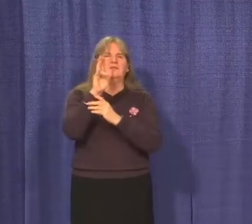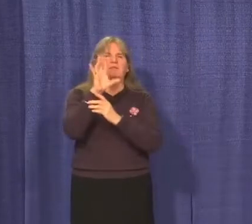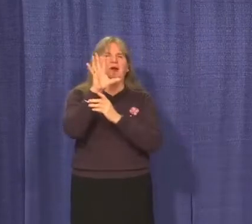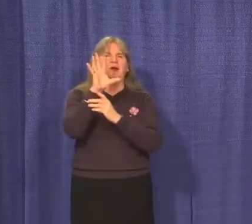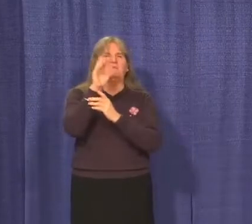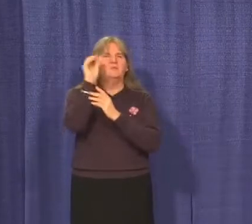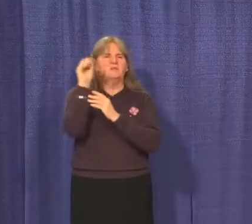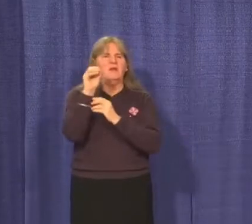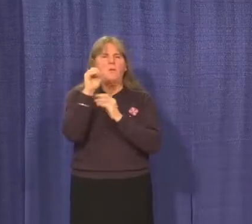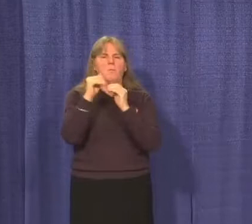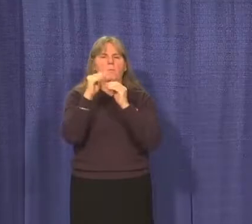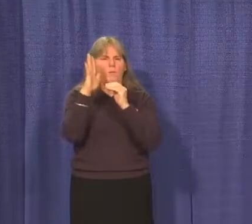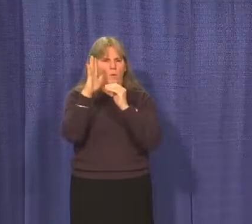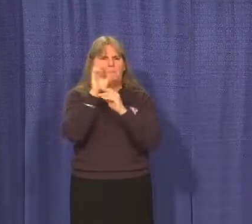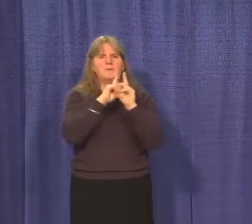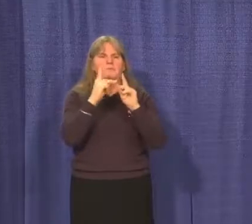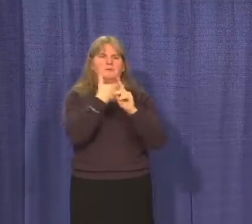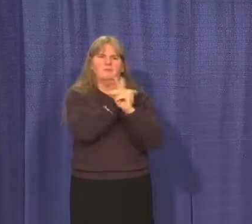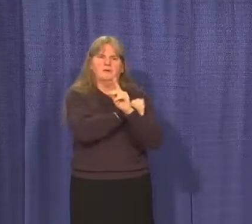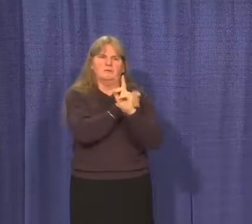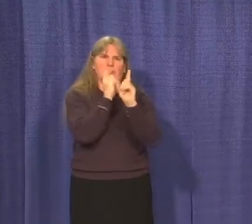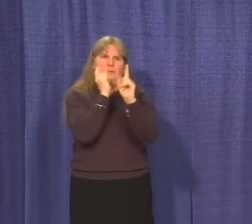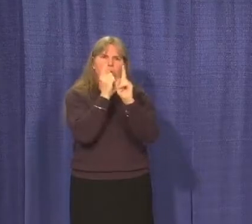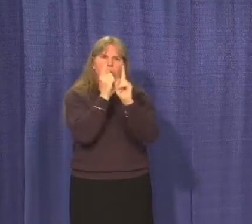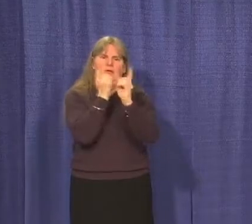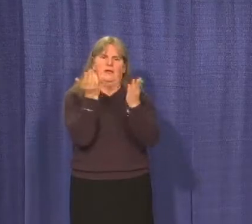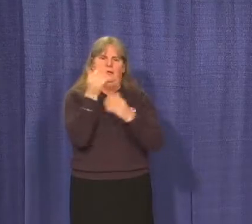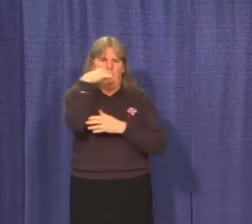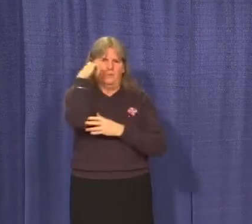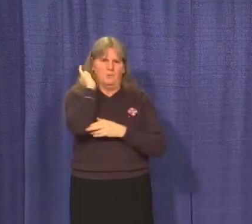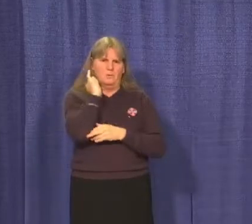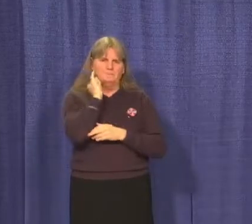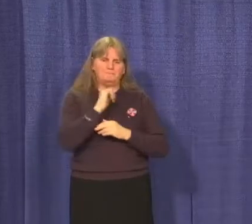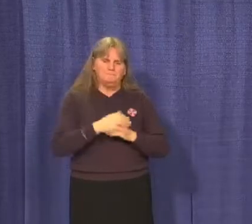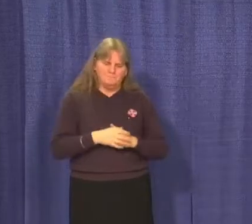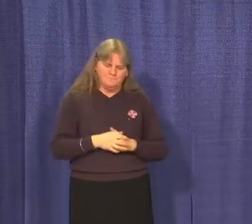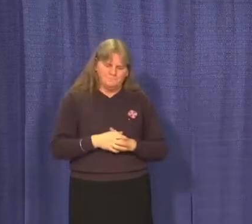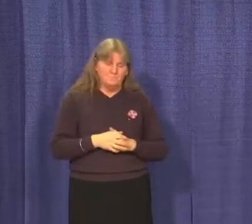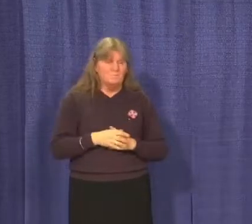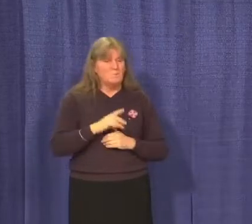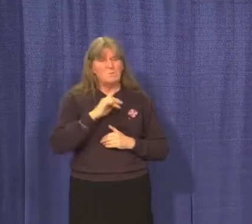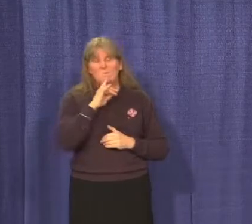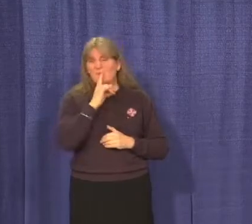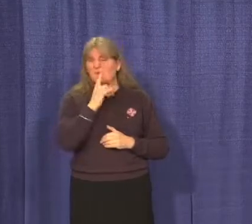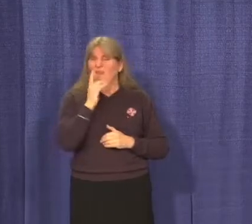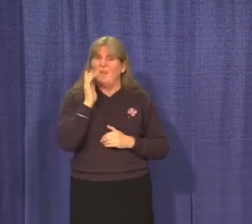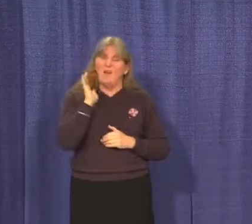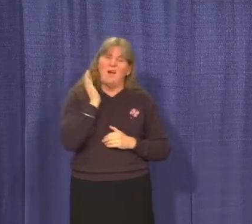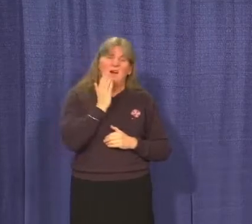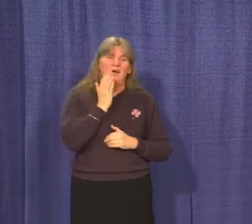or more to be vaccinated, as a goal. That is really our baseline